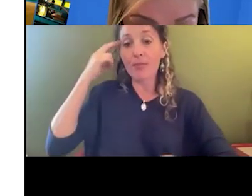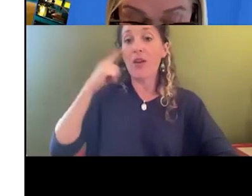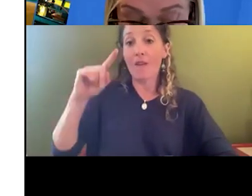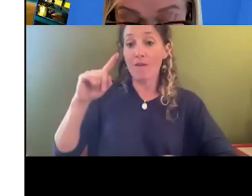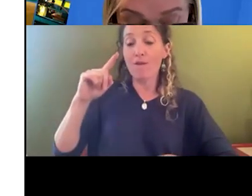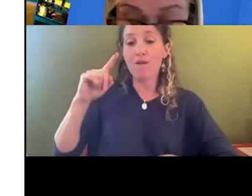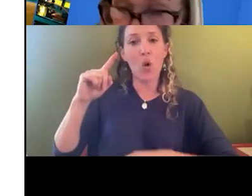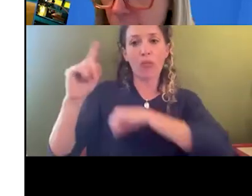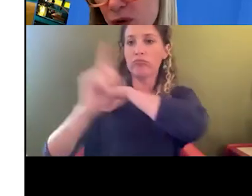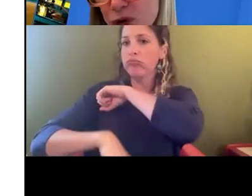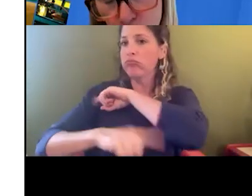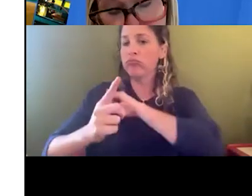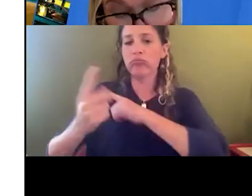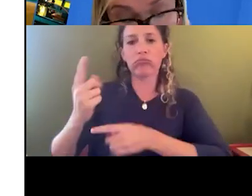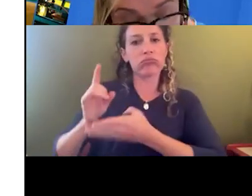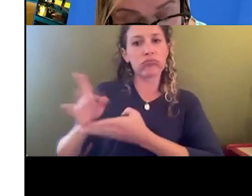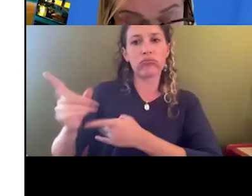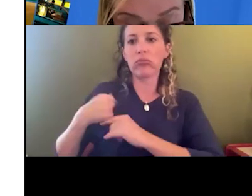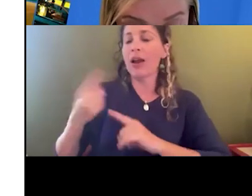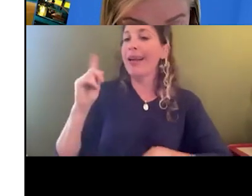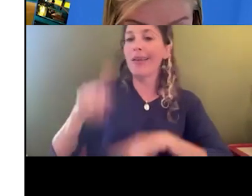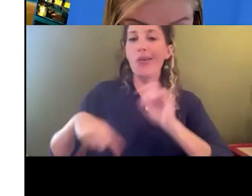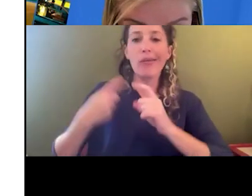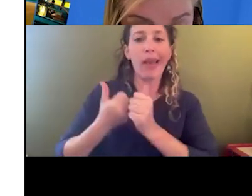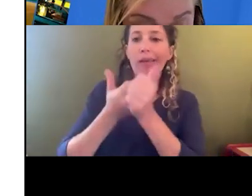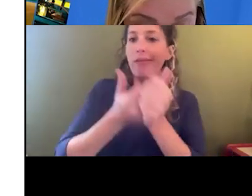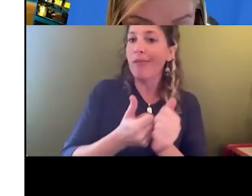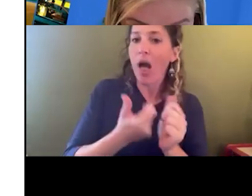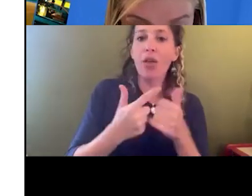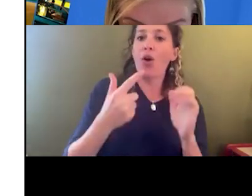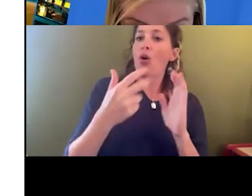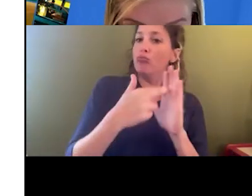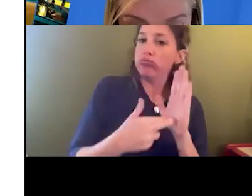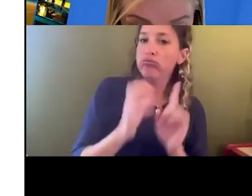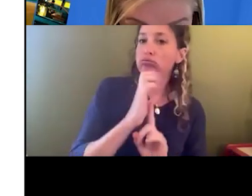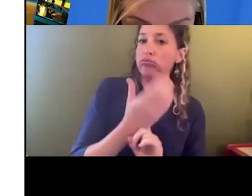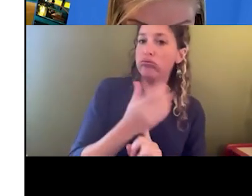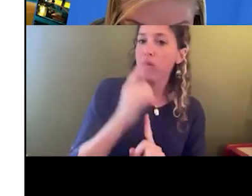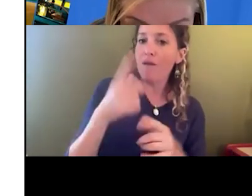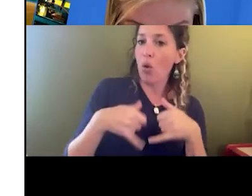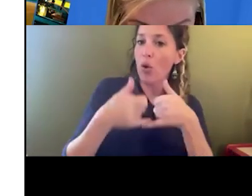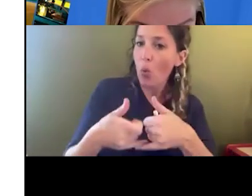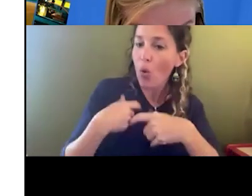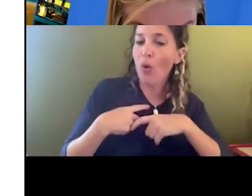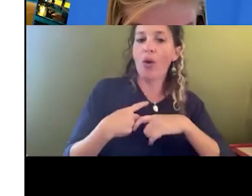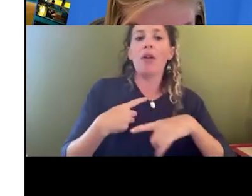Failure to comply with the terms and conditions of the award by NSF with the consent of the recipient,